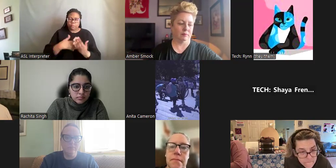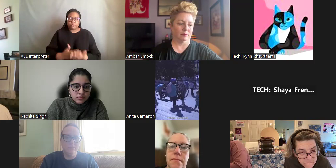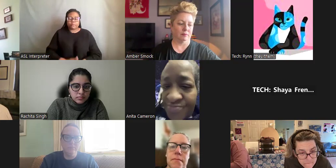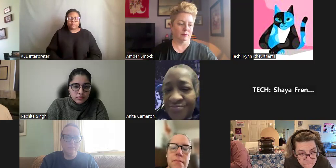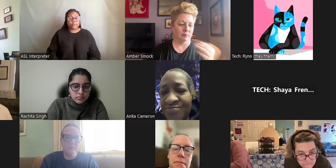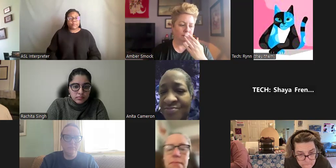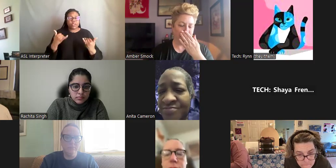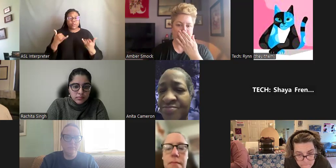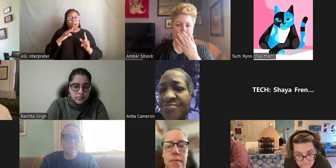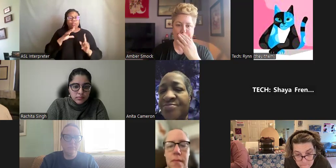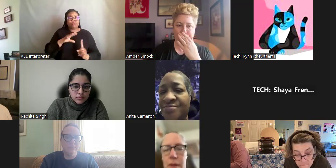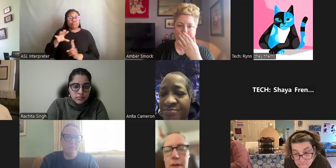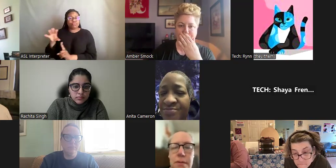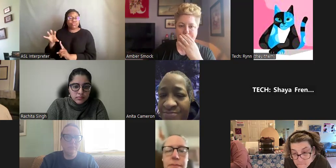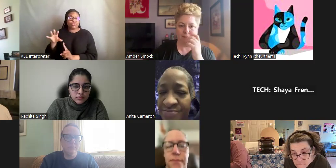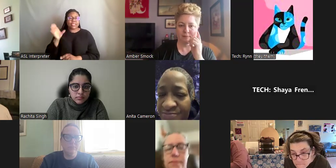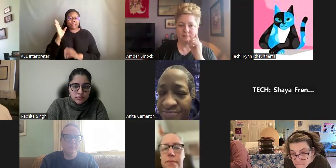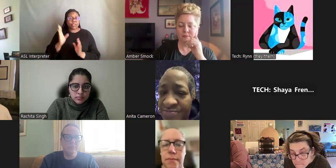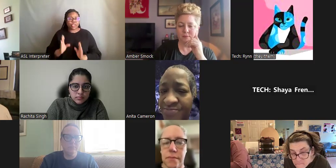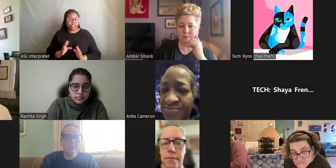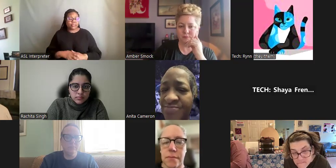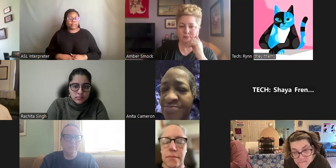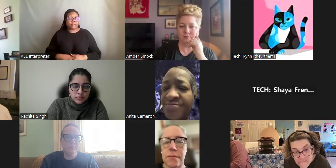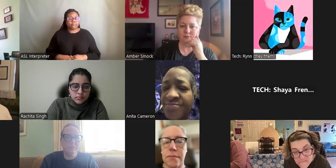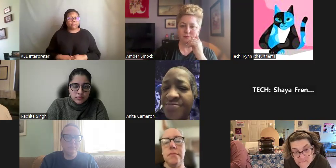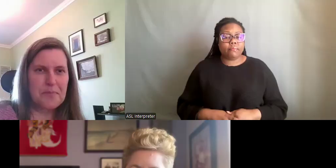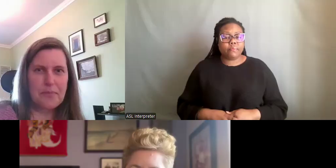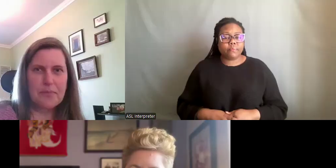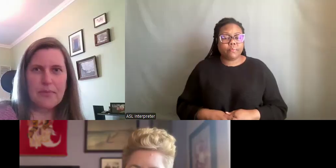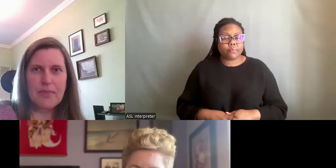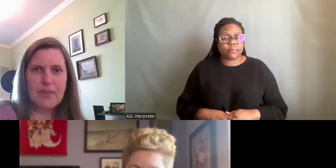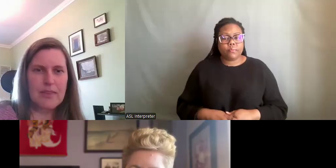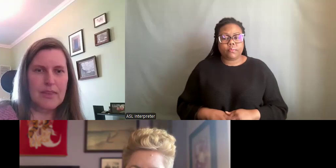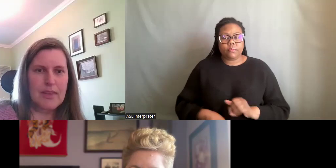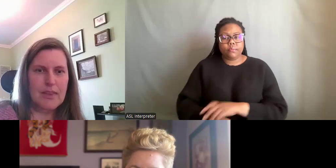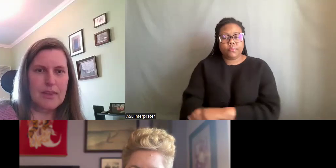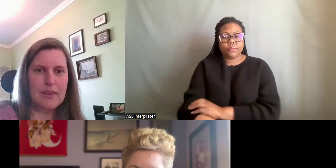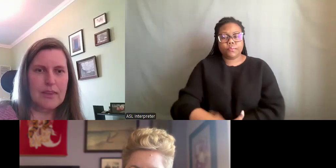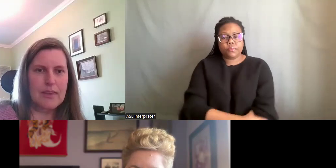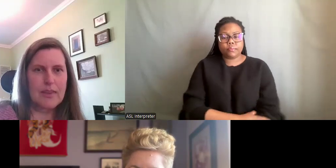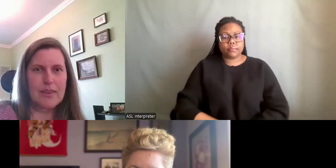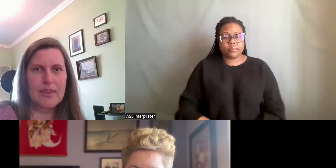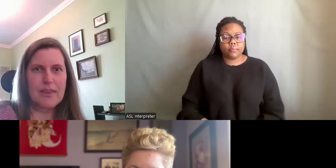need all of us. I'm going to go ahead and spotlight our speakers. And